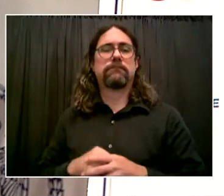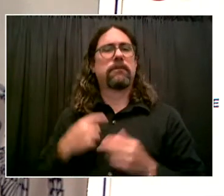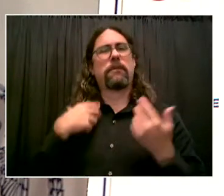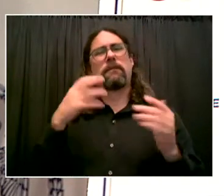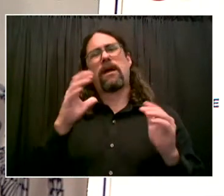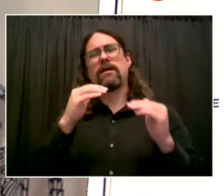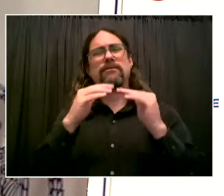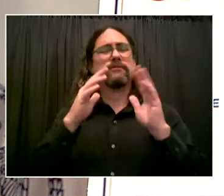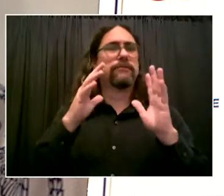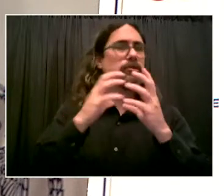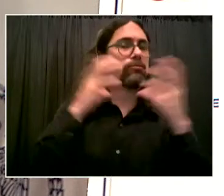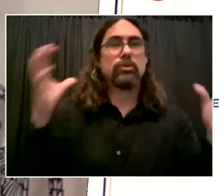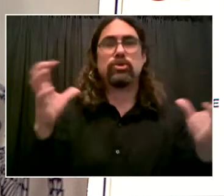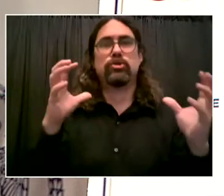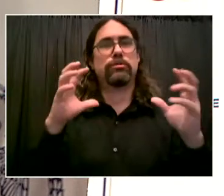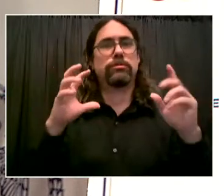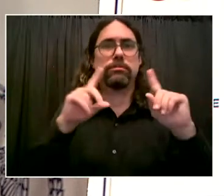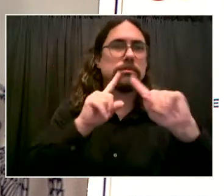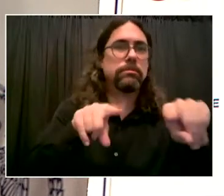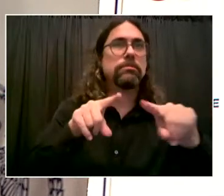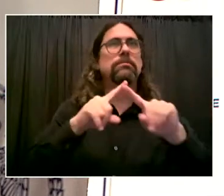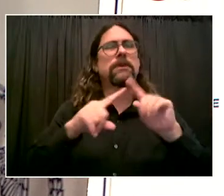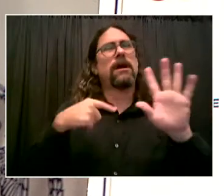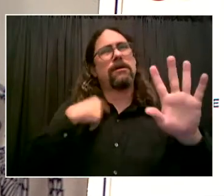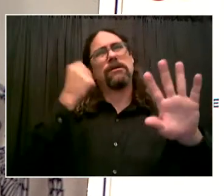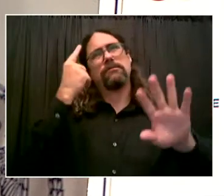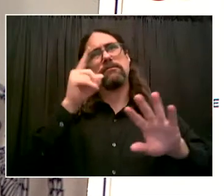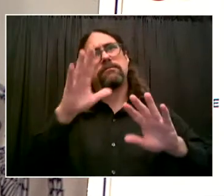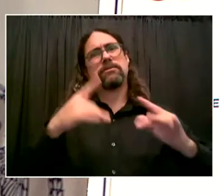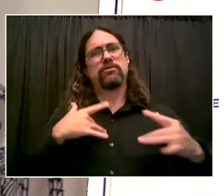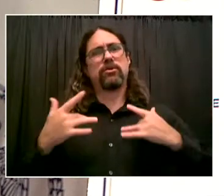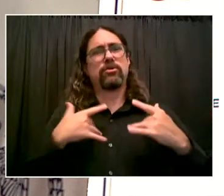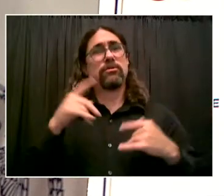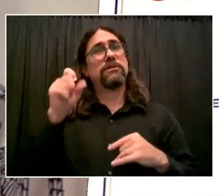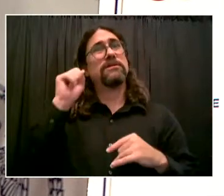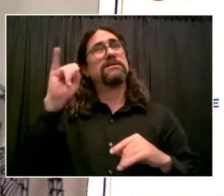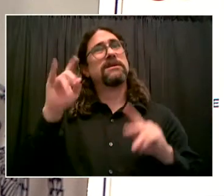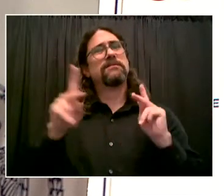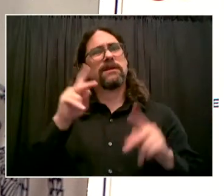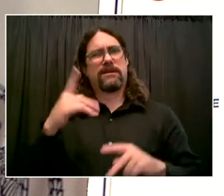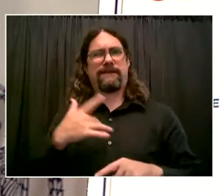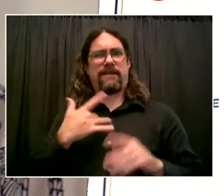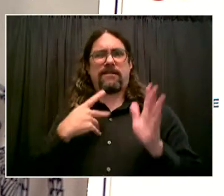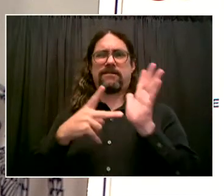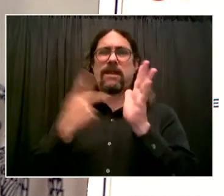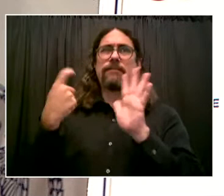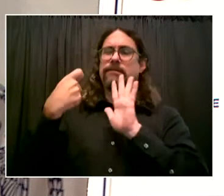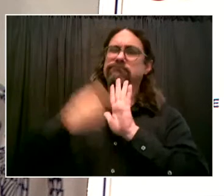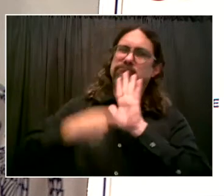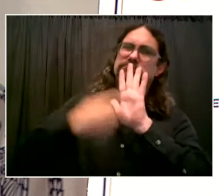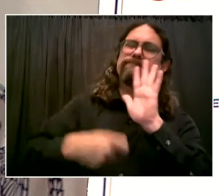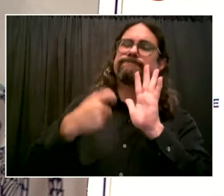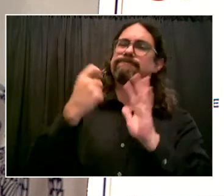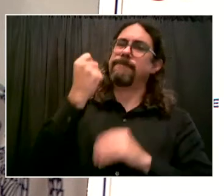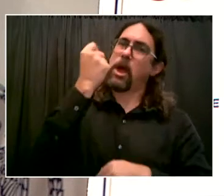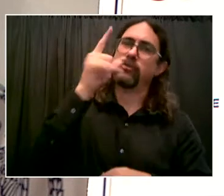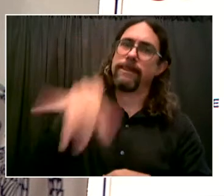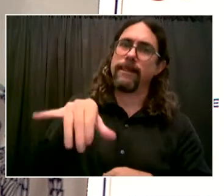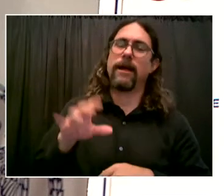TO SEE WHAT THAT LOOKS LIKE BEFORE A COMMENT ON T.I BUT I CERTAINLY SHARE THE NCCOERN I WANT TO MAKE SURE